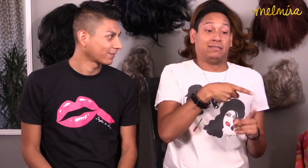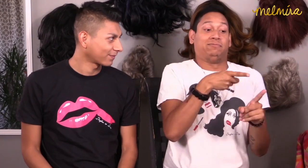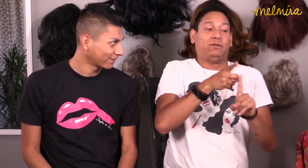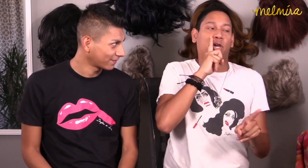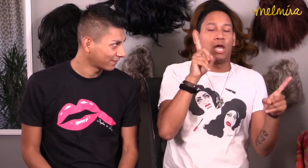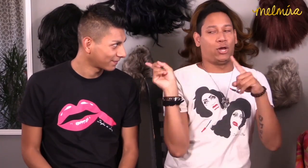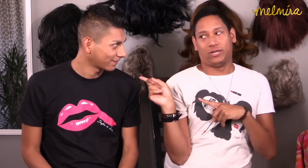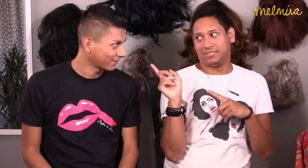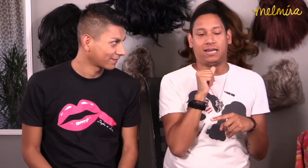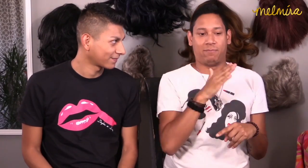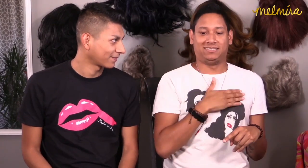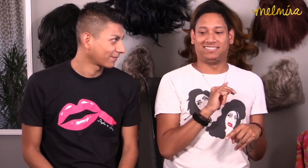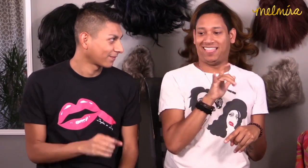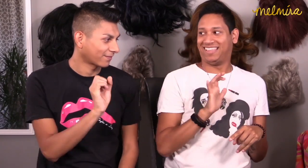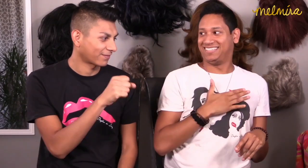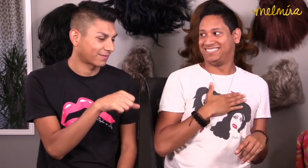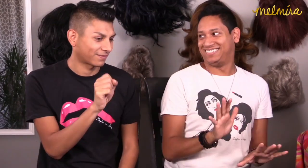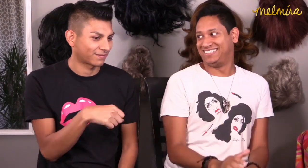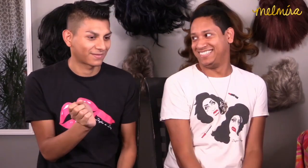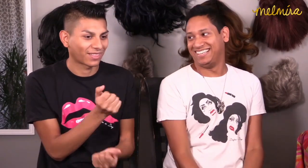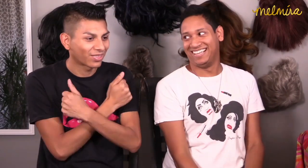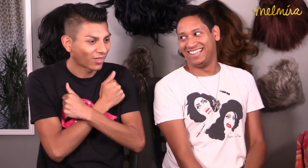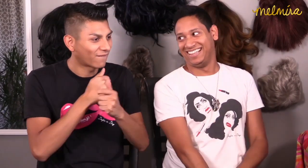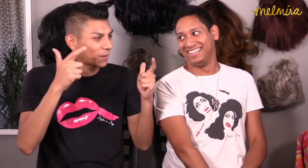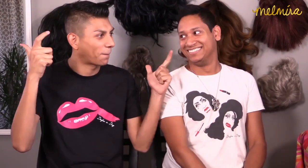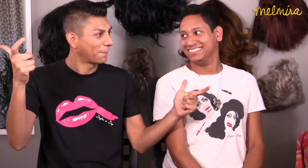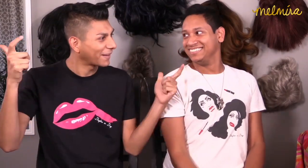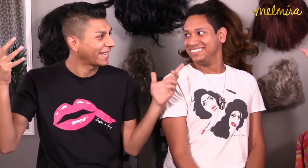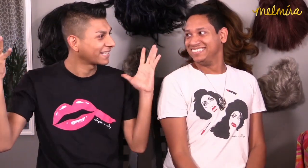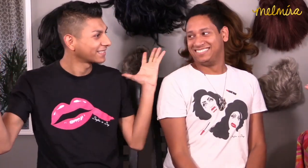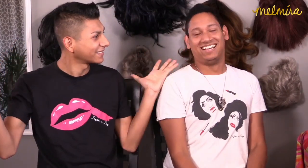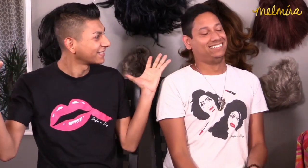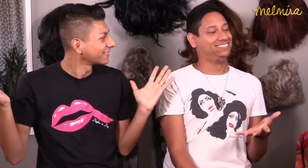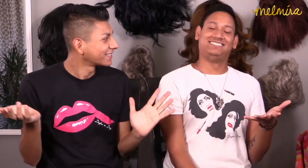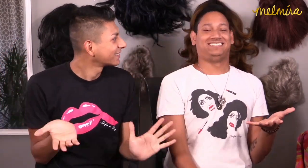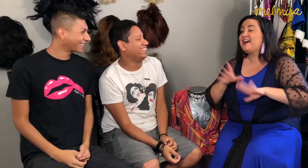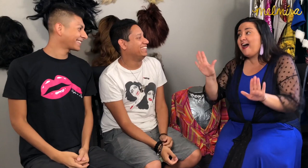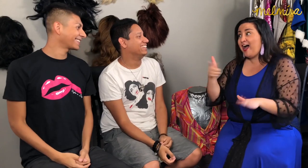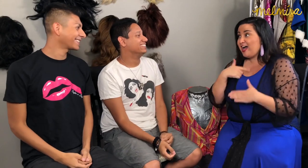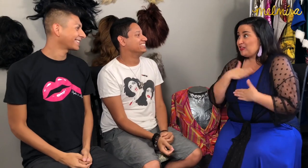It's more fitting for her, it's not my style. Yes, I love big, poofy wigs.